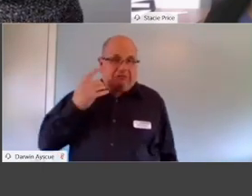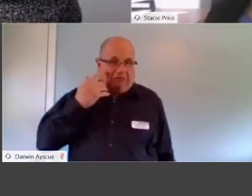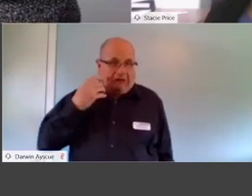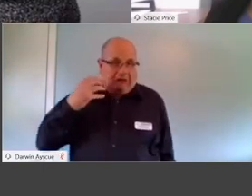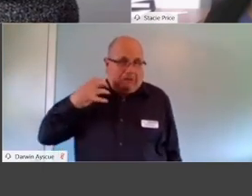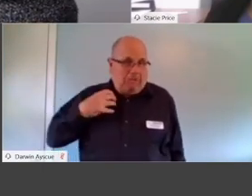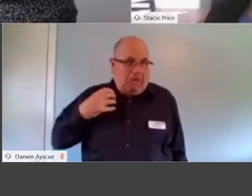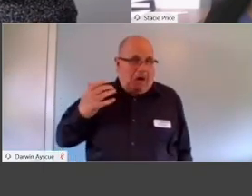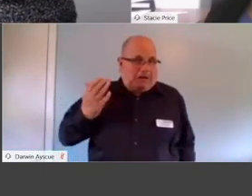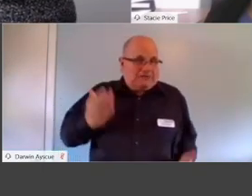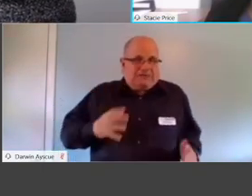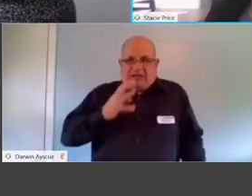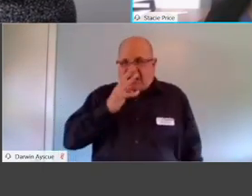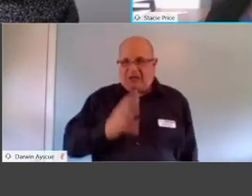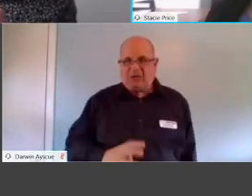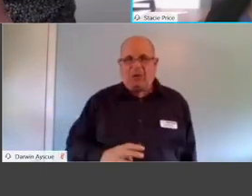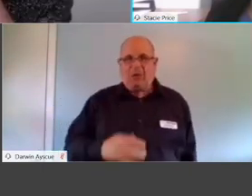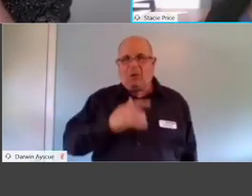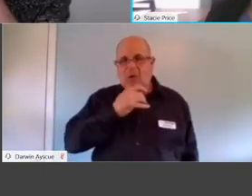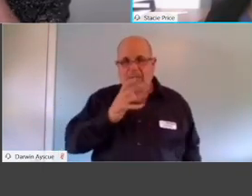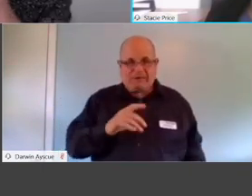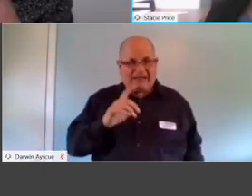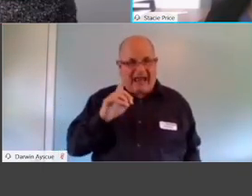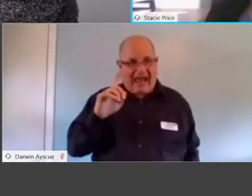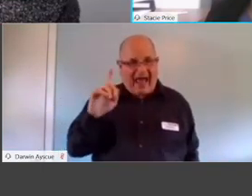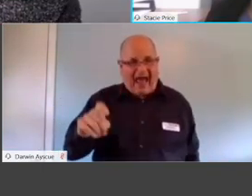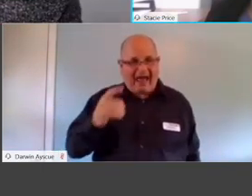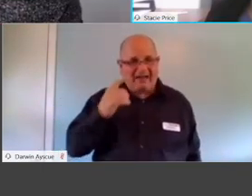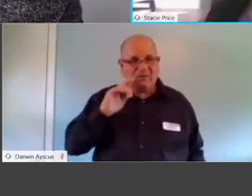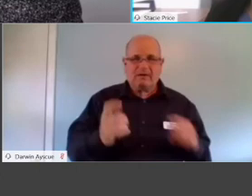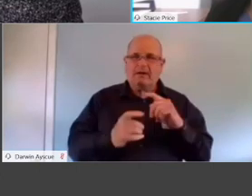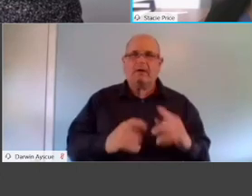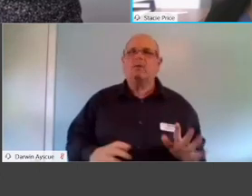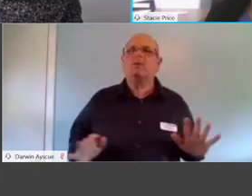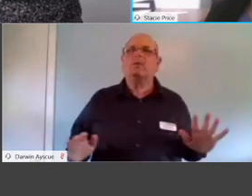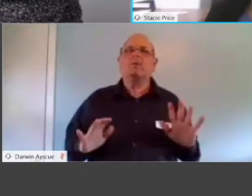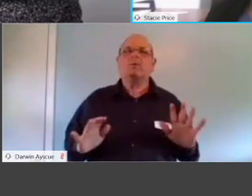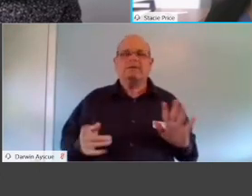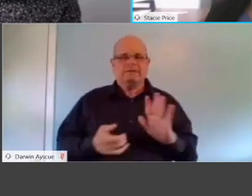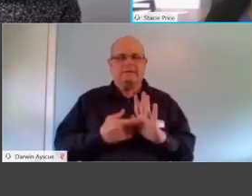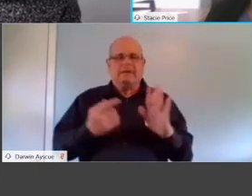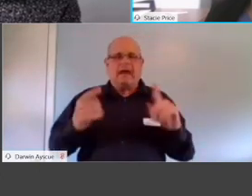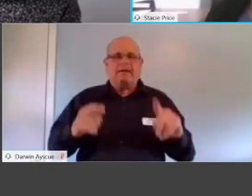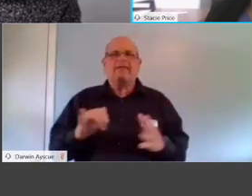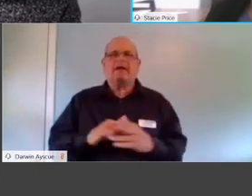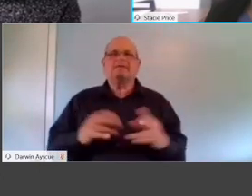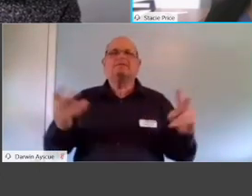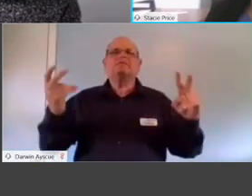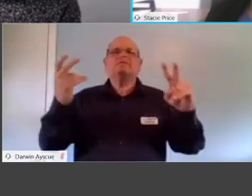ignore someone asking for an accommodation but that's unfortunately the other big mistakes